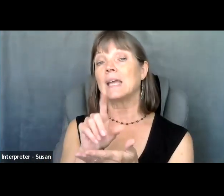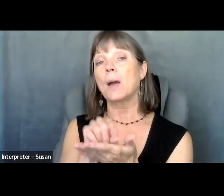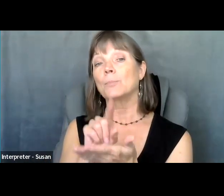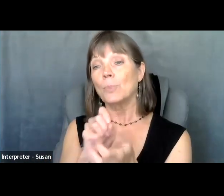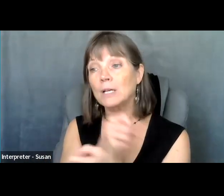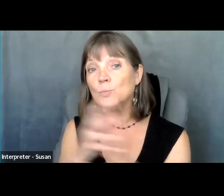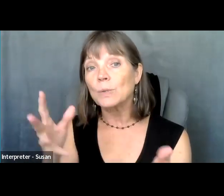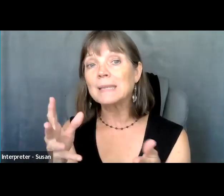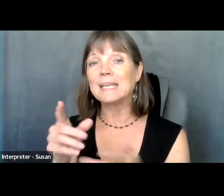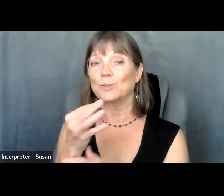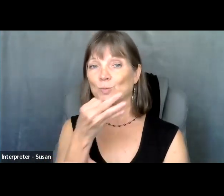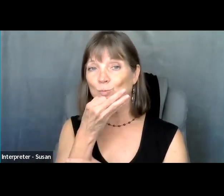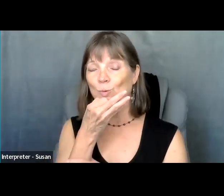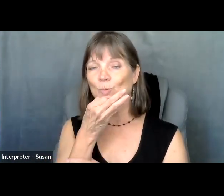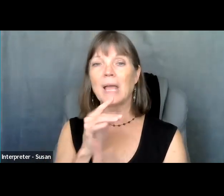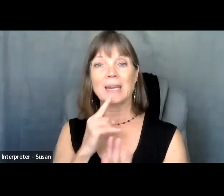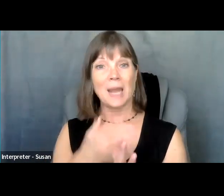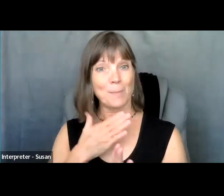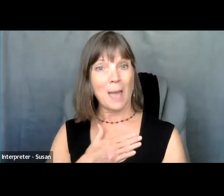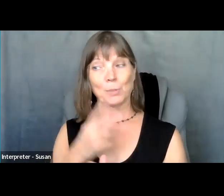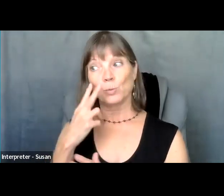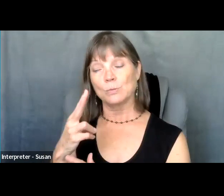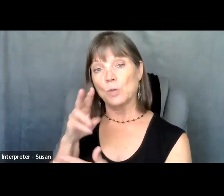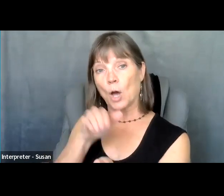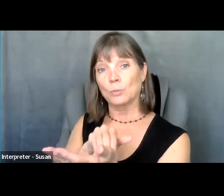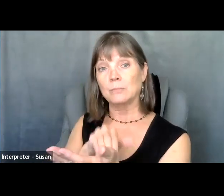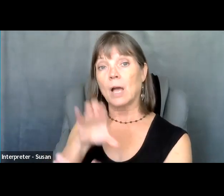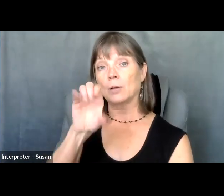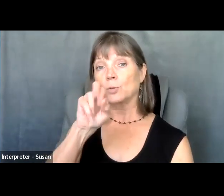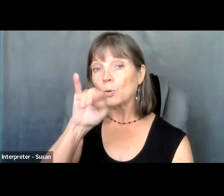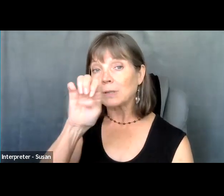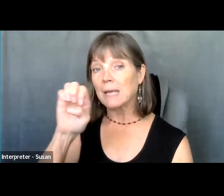Kelly Crosbie (she/her): I'm grateful to this, and you saw Dr. Kerry Brown such a champion. In this space